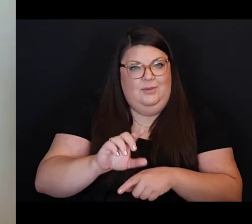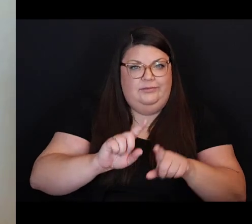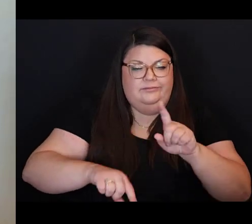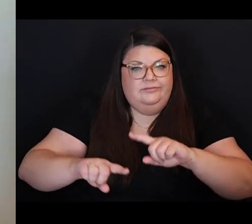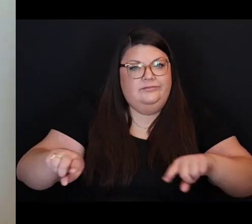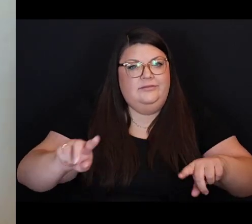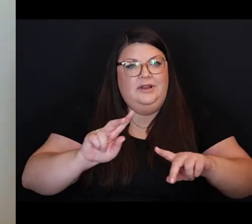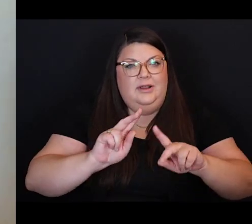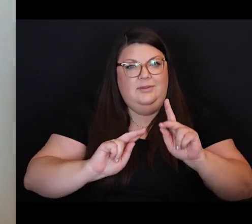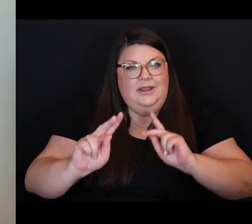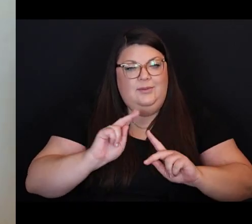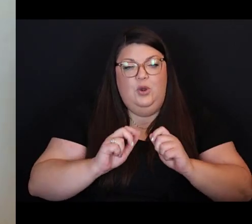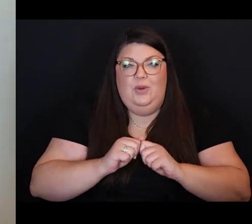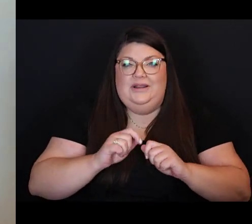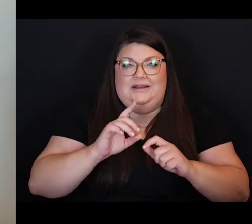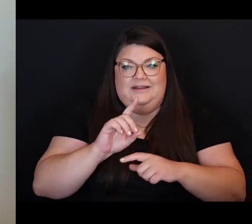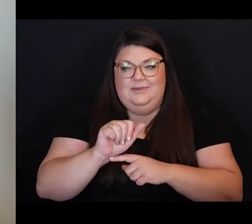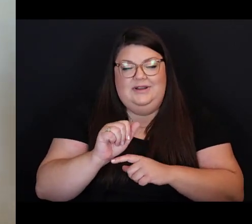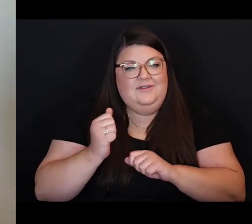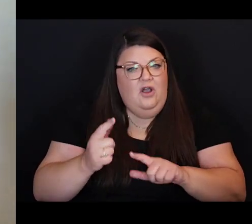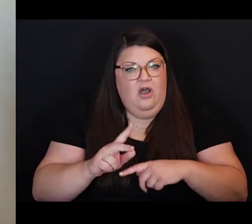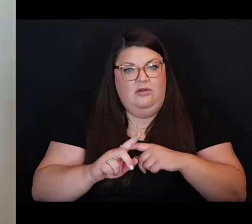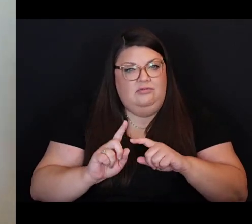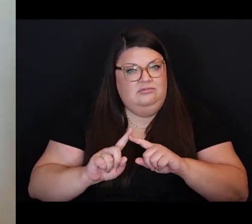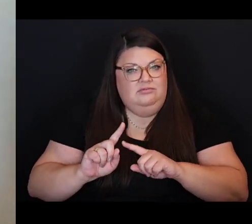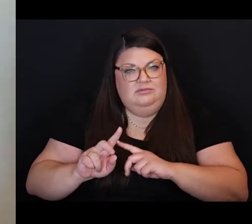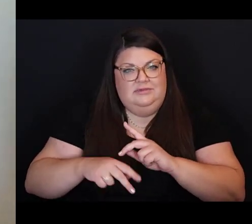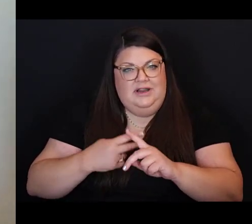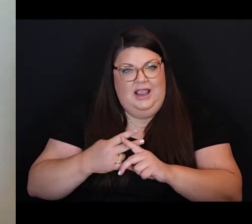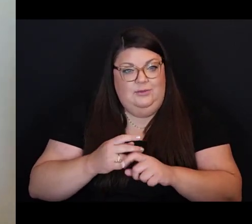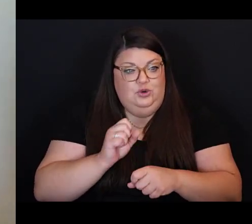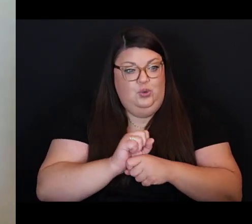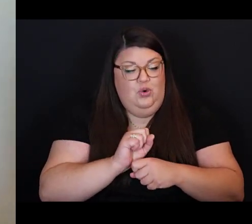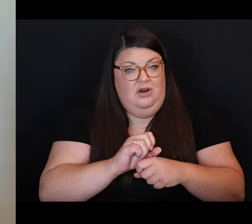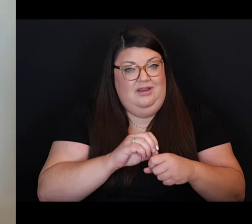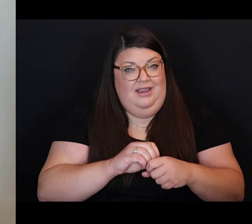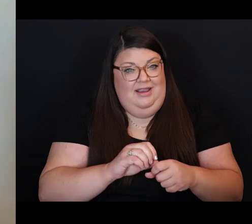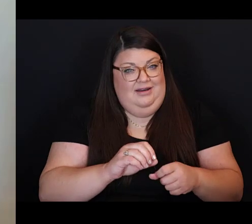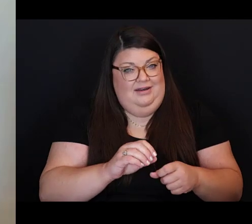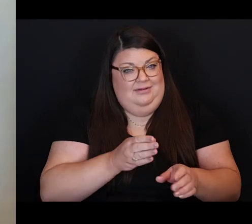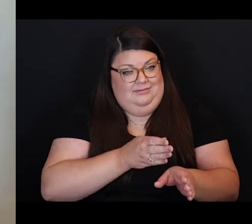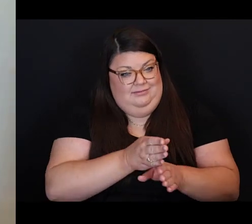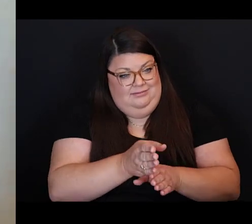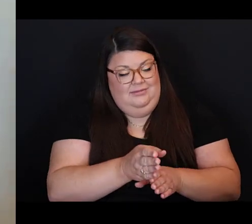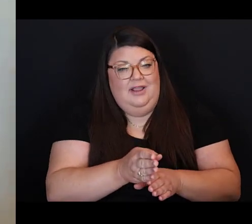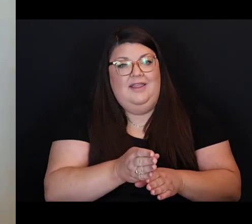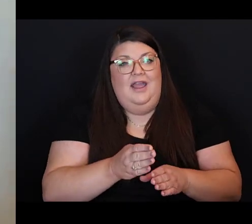that enable diverse people with disabilities of all types to work in the jobs that are productive,